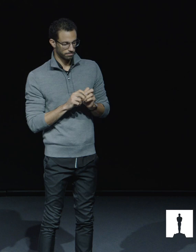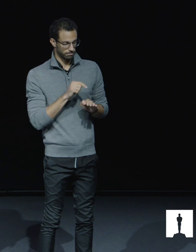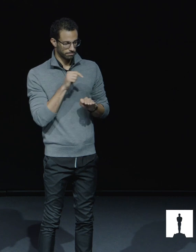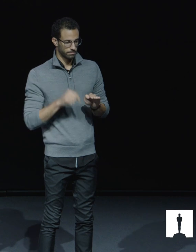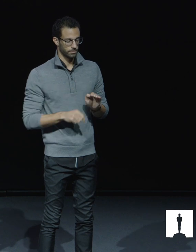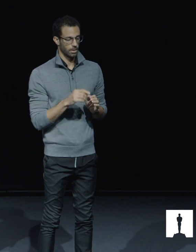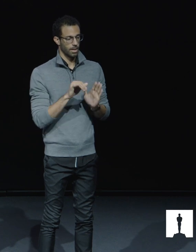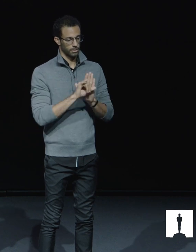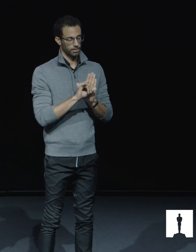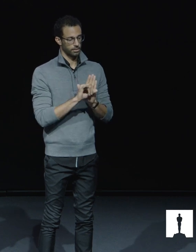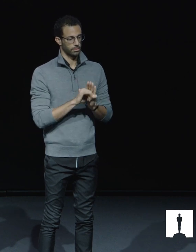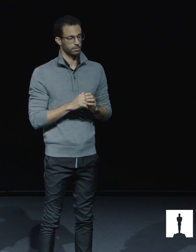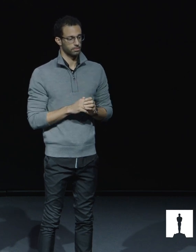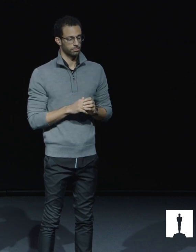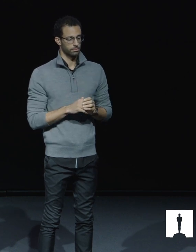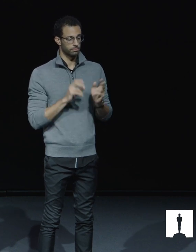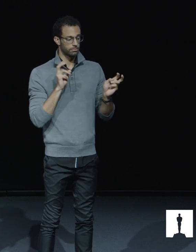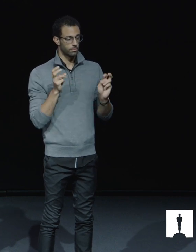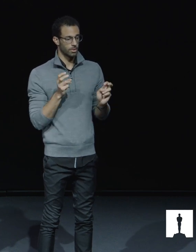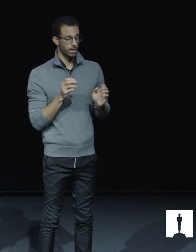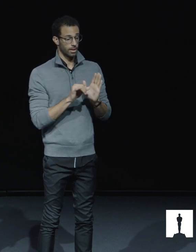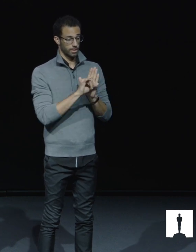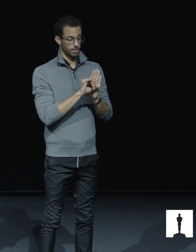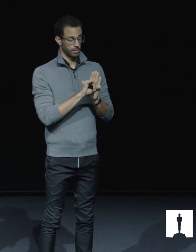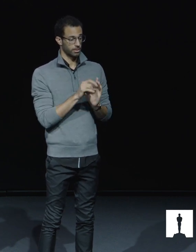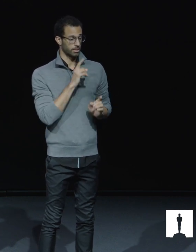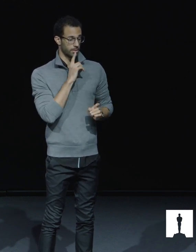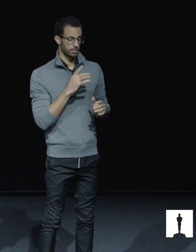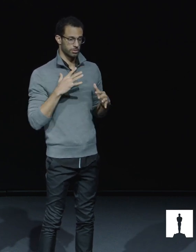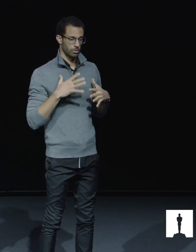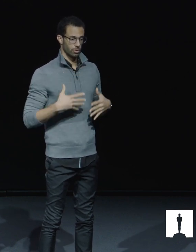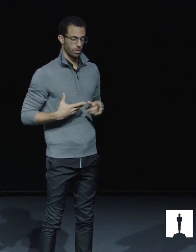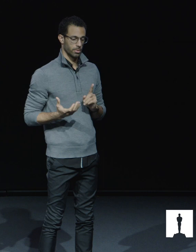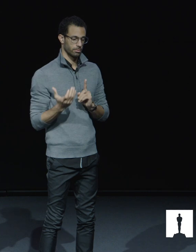in the book, "Identity would seem to be the garment with which one covers the nakedness